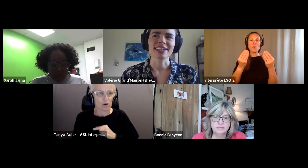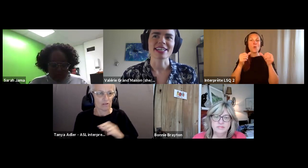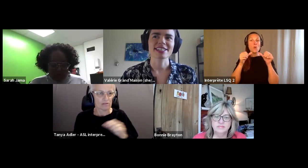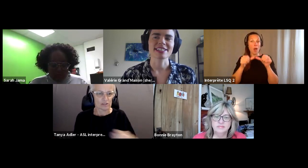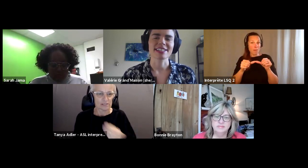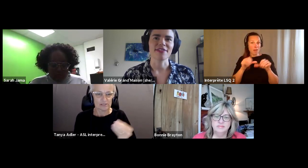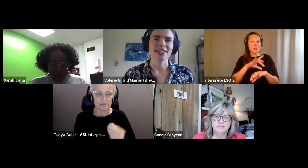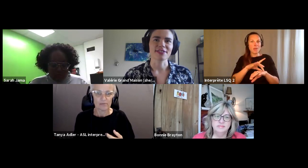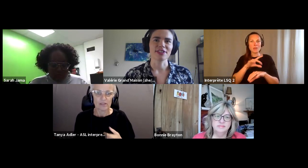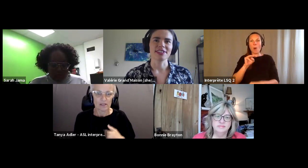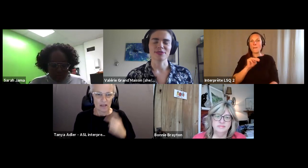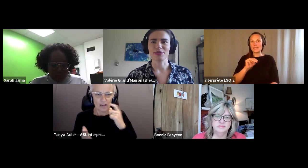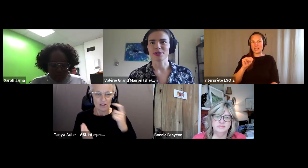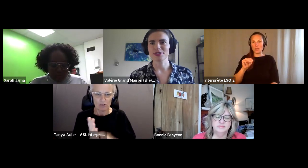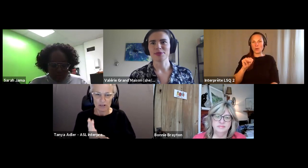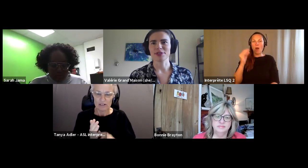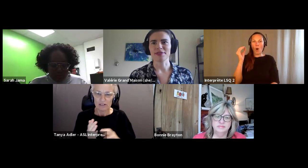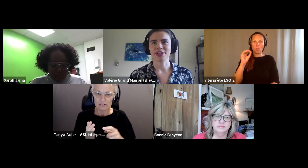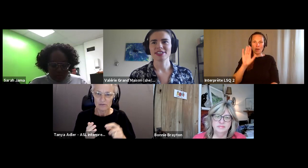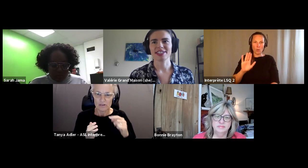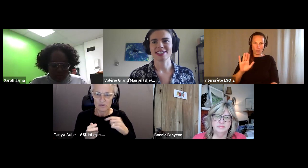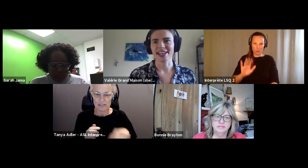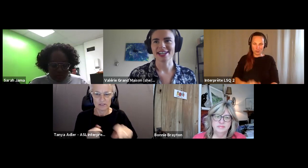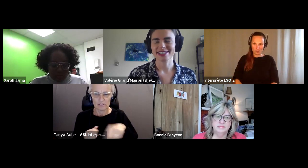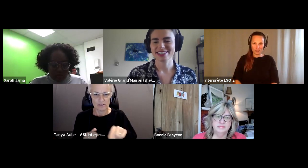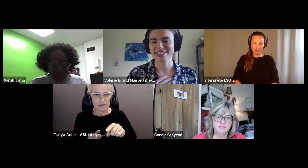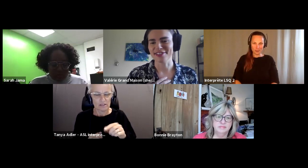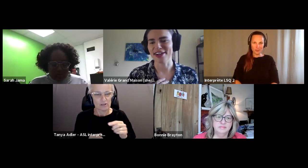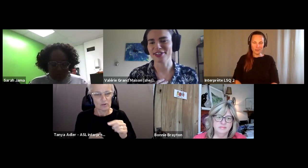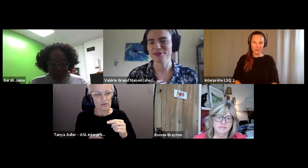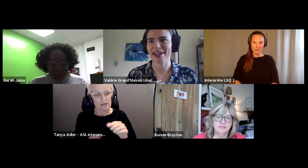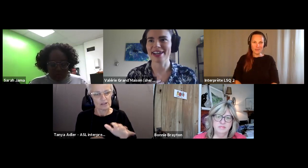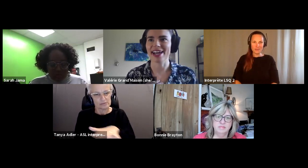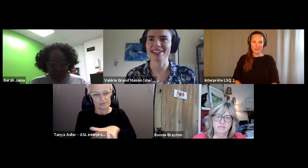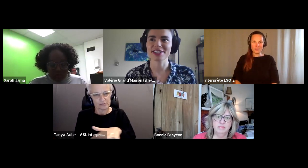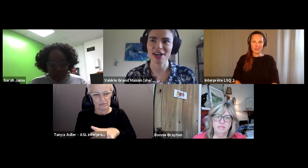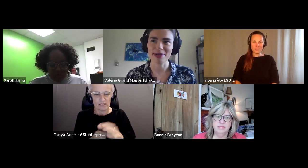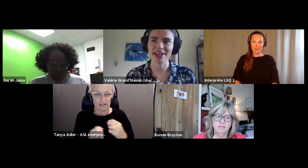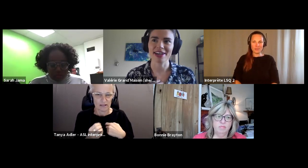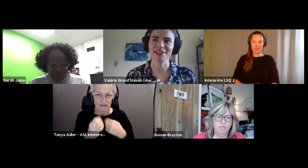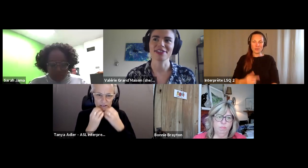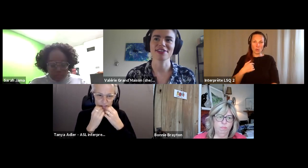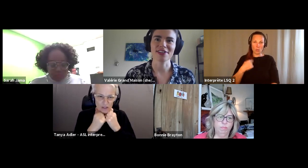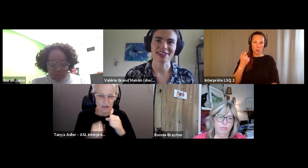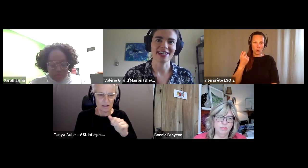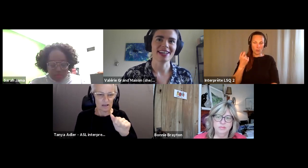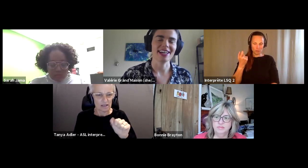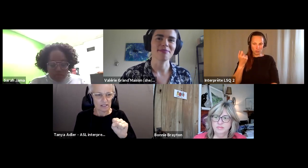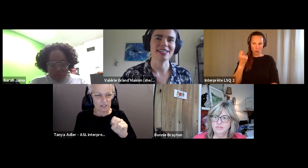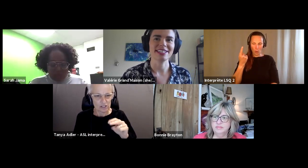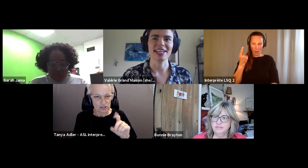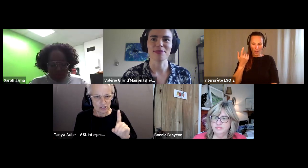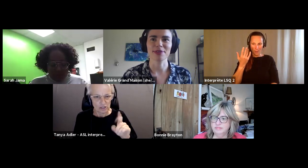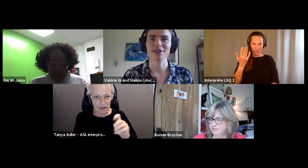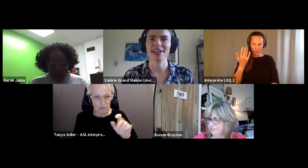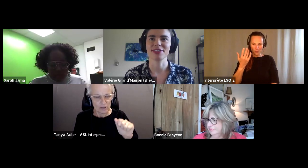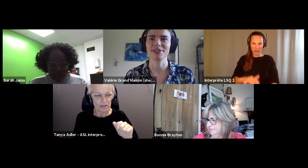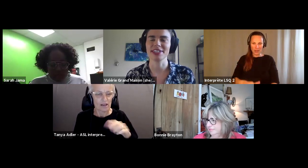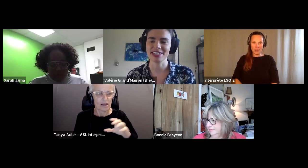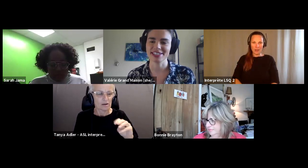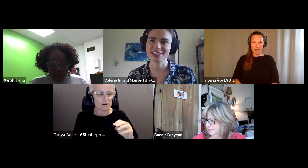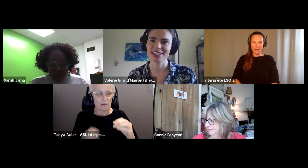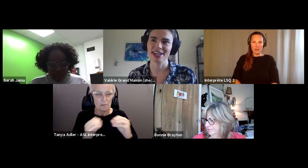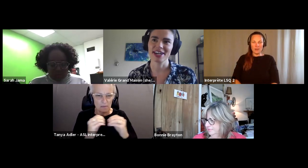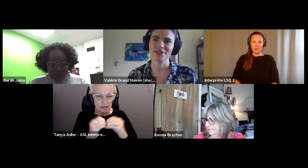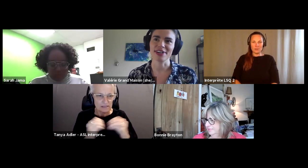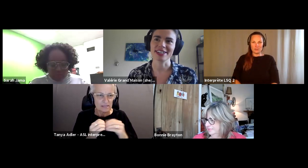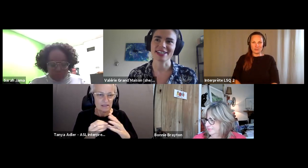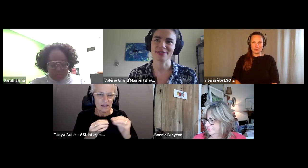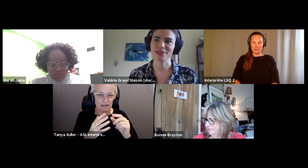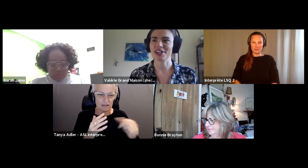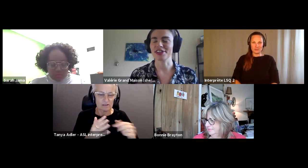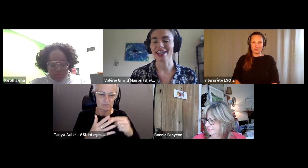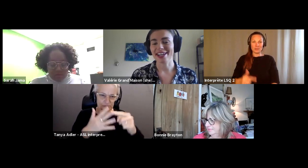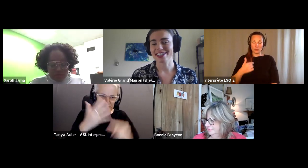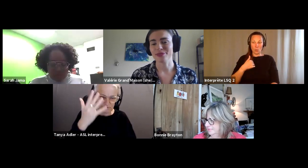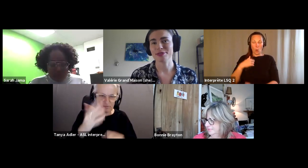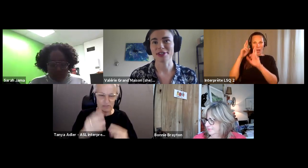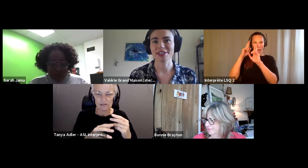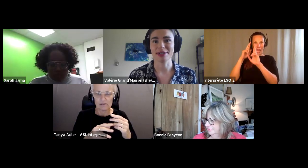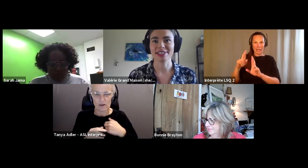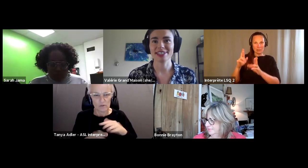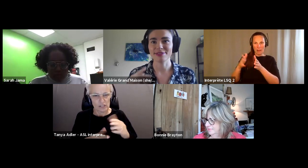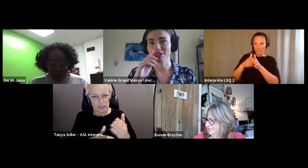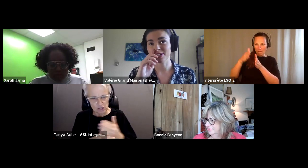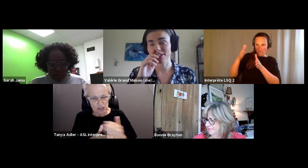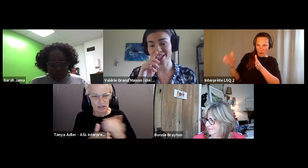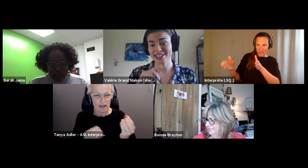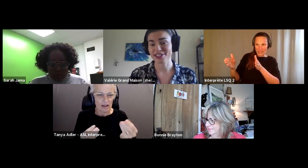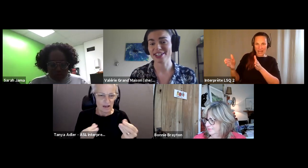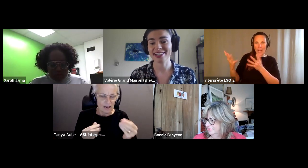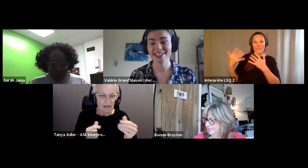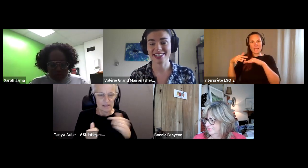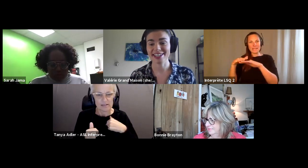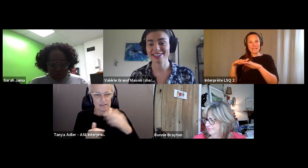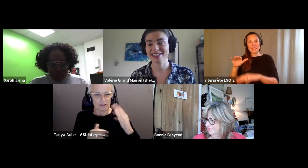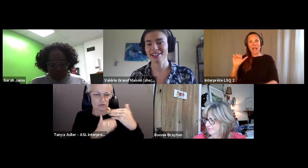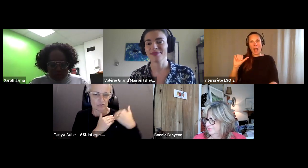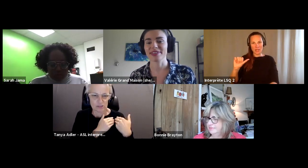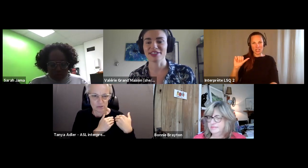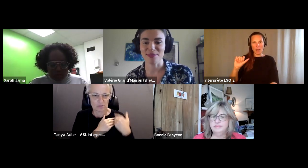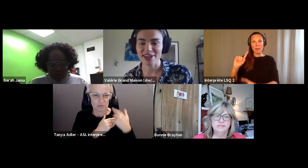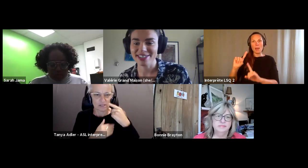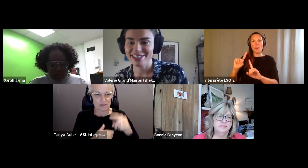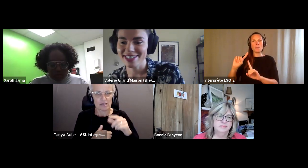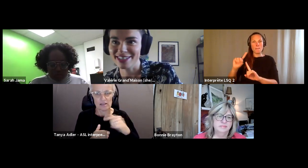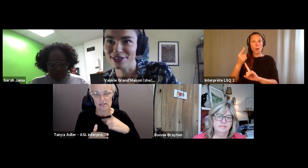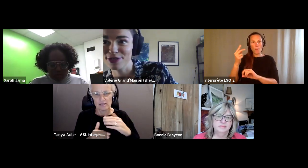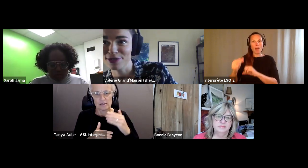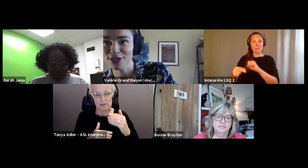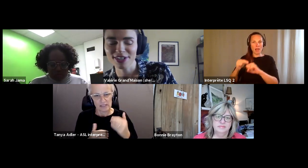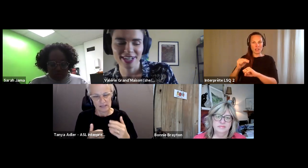Valérie Grand’Maison (she/elle): I recognize the significance of the dish which ones from combat into this land and value my anish not based on an assigned a meeting neighbor and their lineage recognize that we share man and responsibility for the colonization and feeling in the present and in the future.